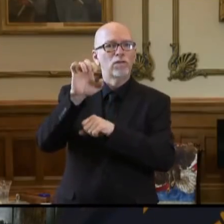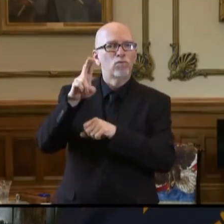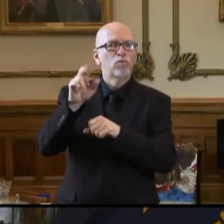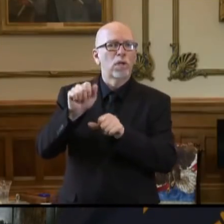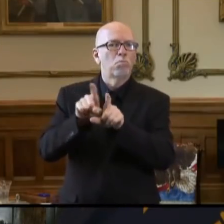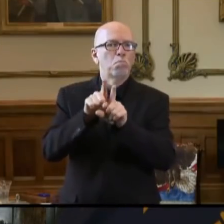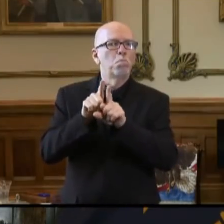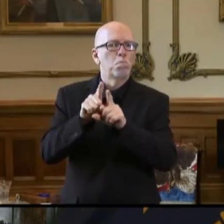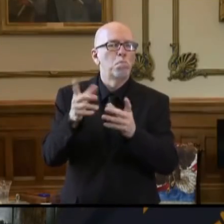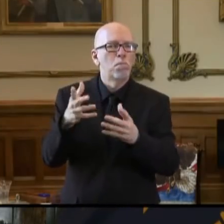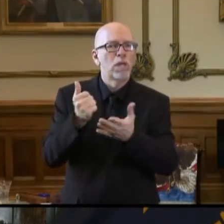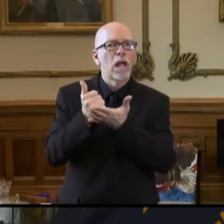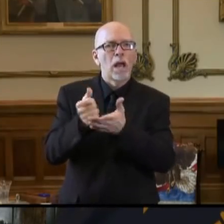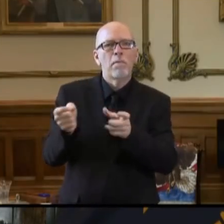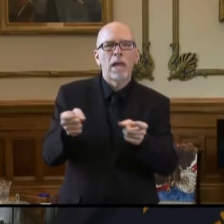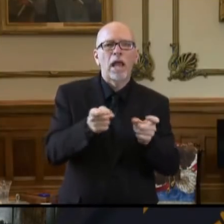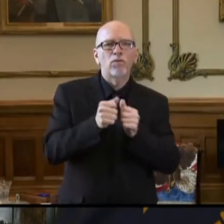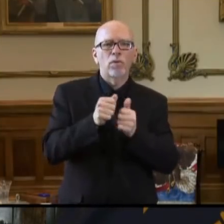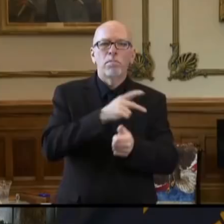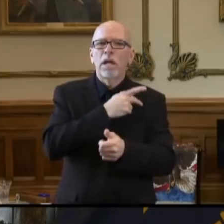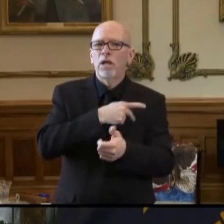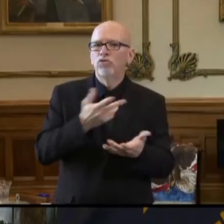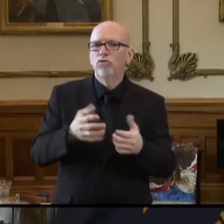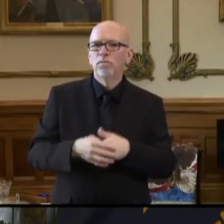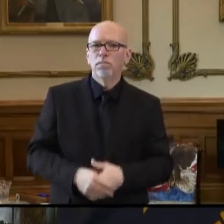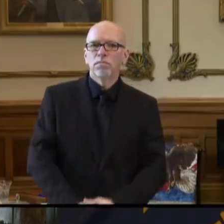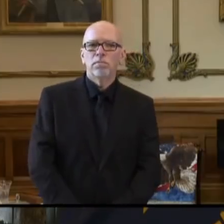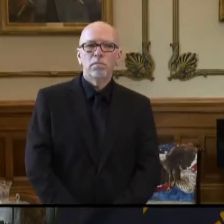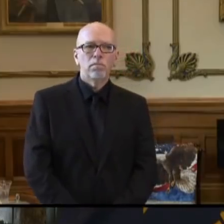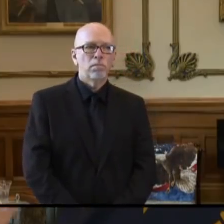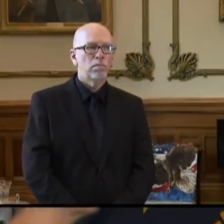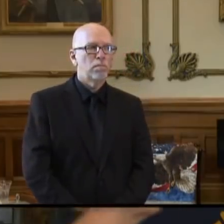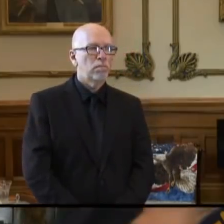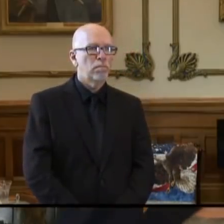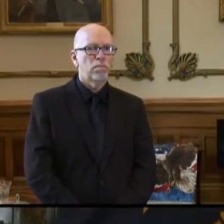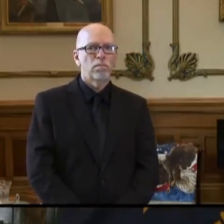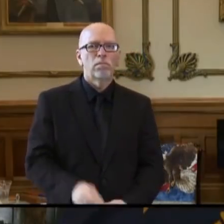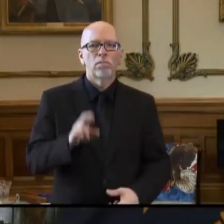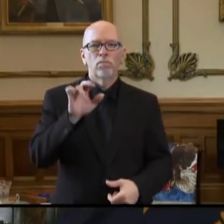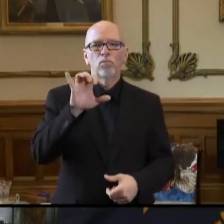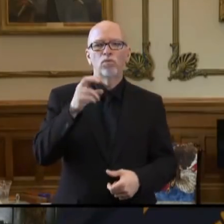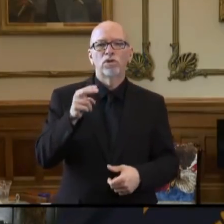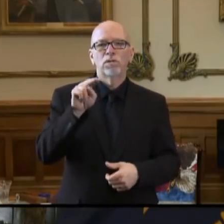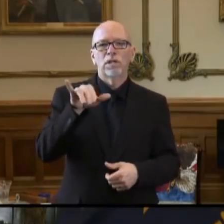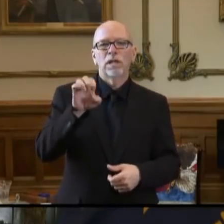LESS ACUTE PATIENTS OR POTENTIALLY EVEN WORKING UNDER AN INTENSIVE EFFORT IN AN ICU